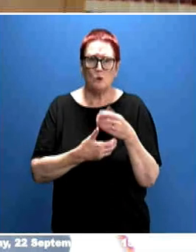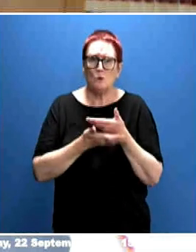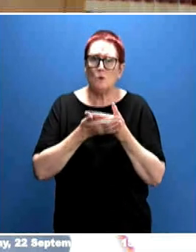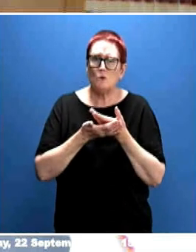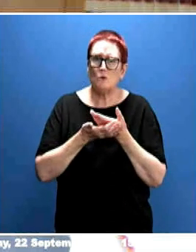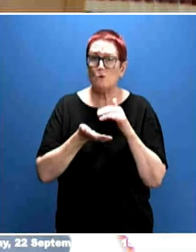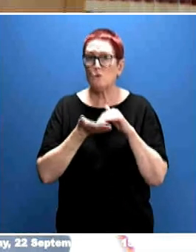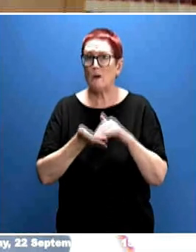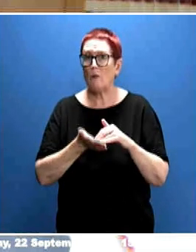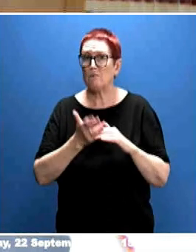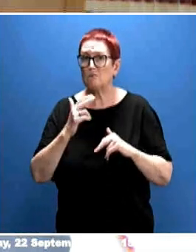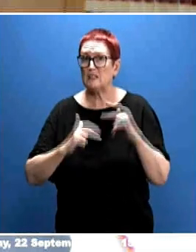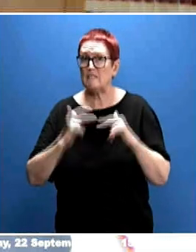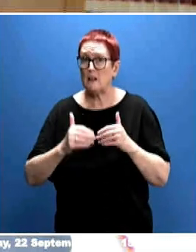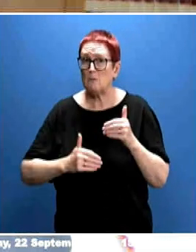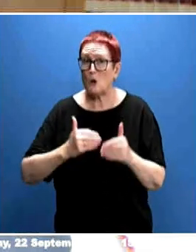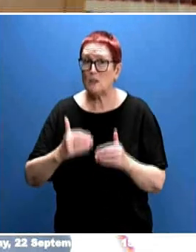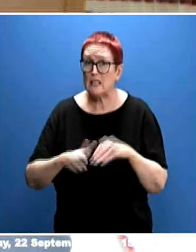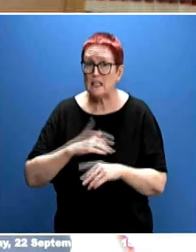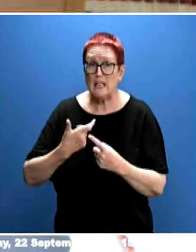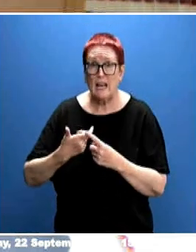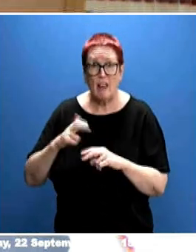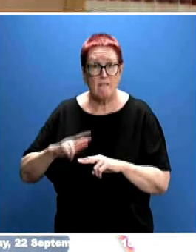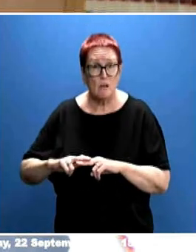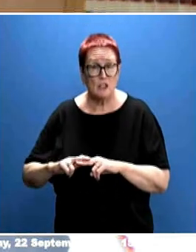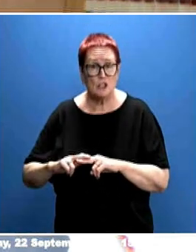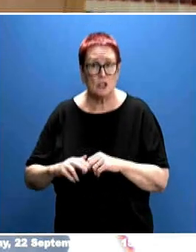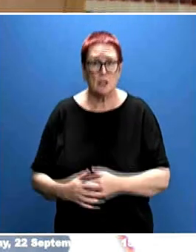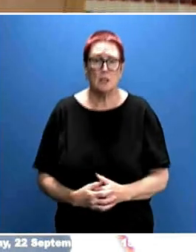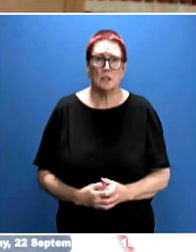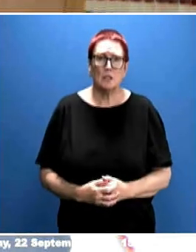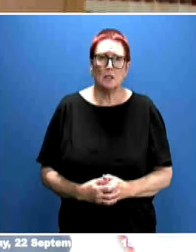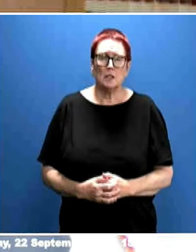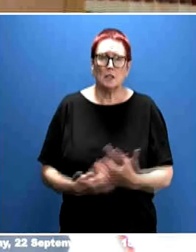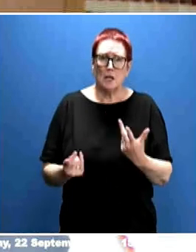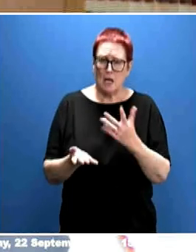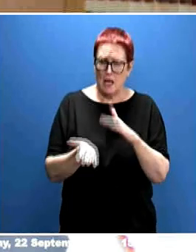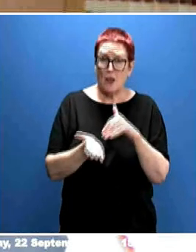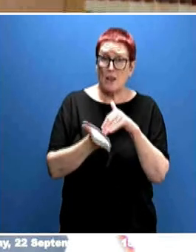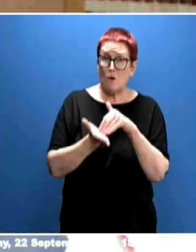the Centre? The therapeutic crisis intervention is a model that we are